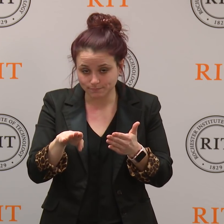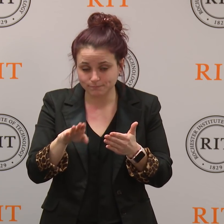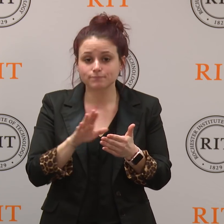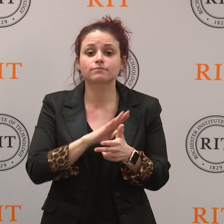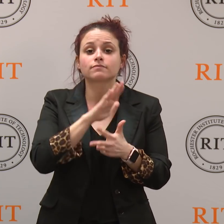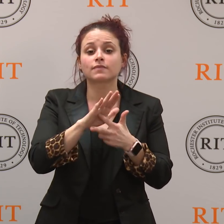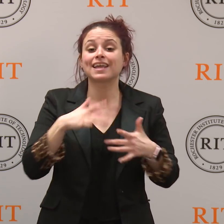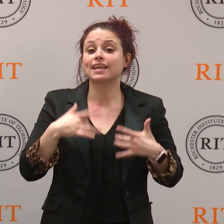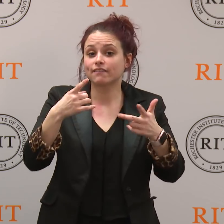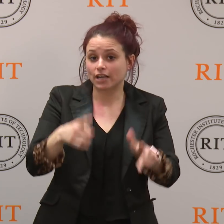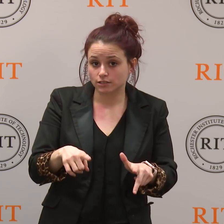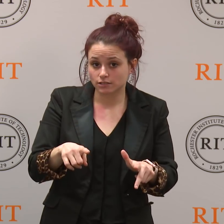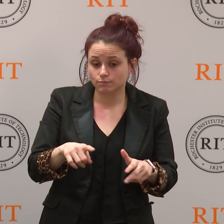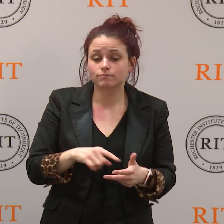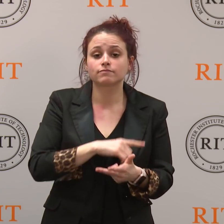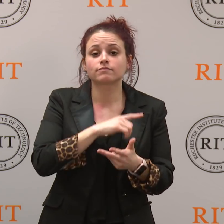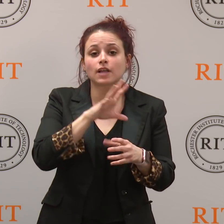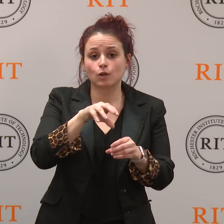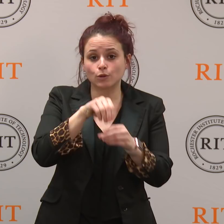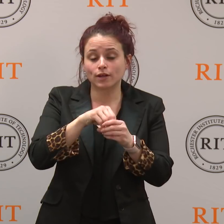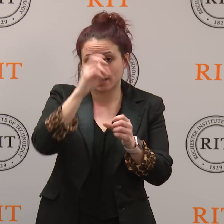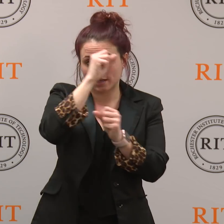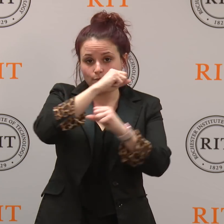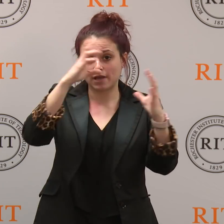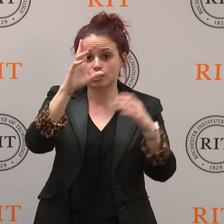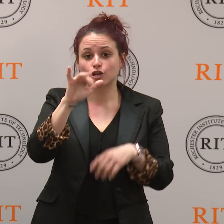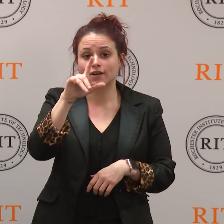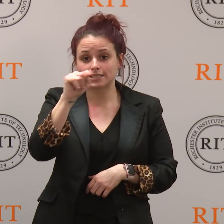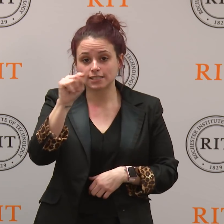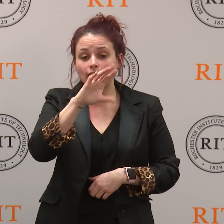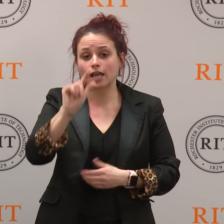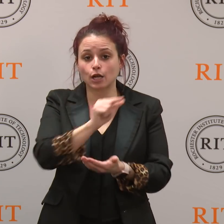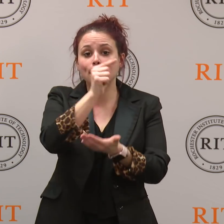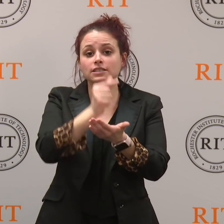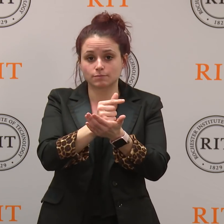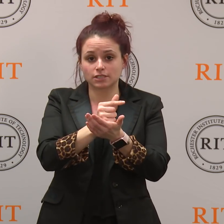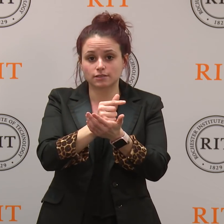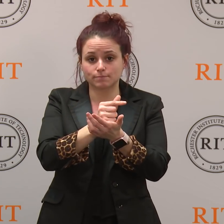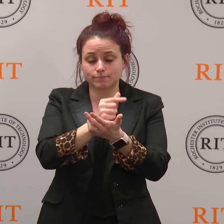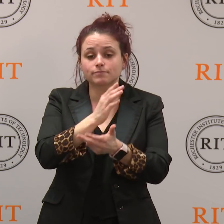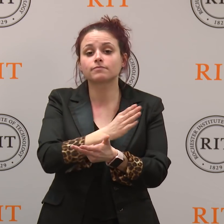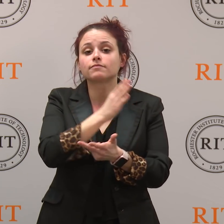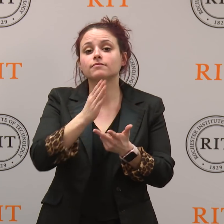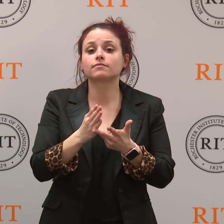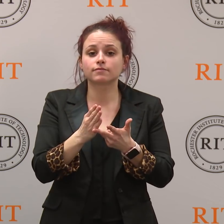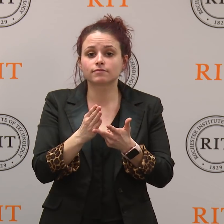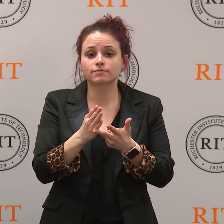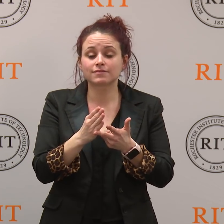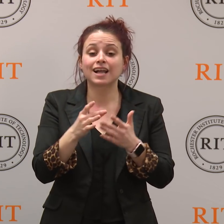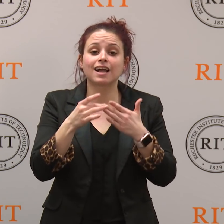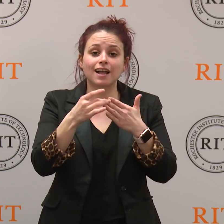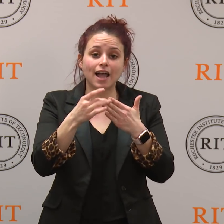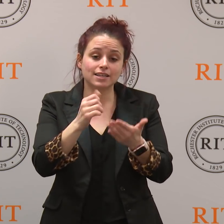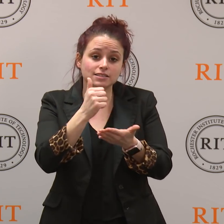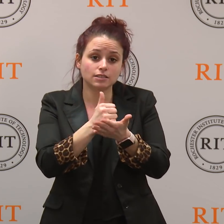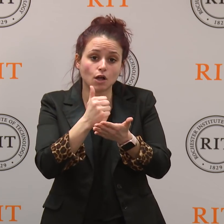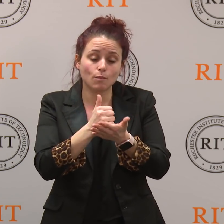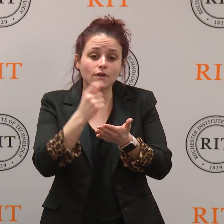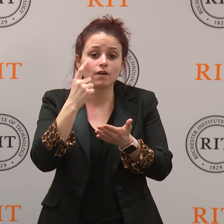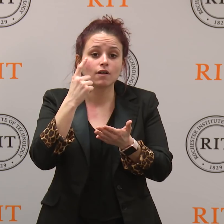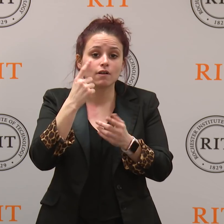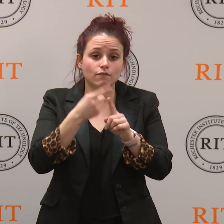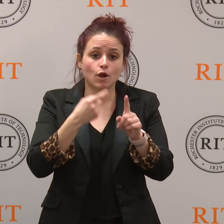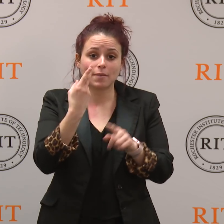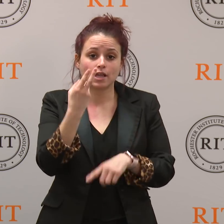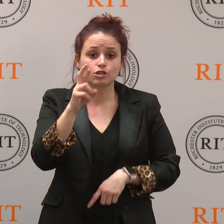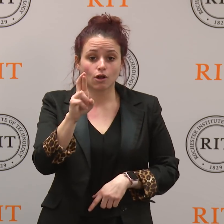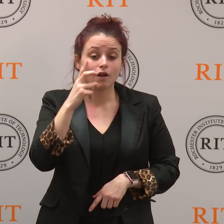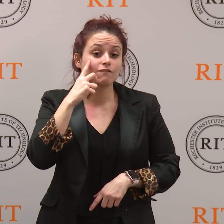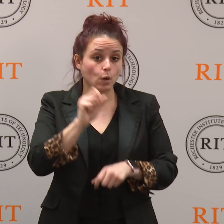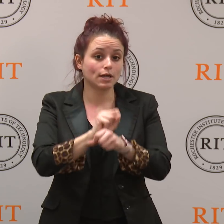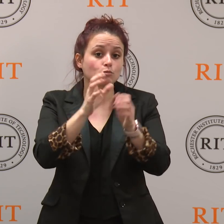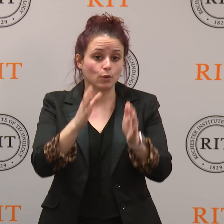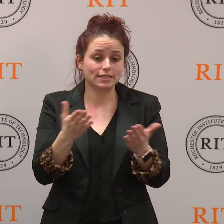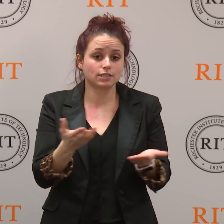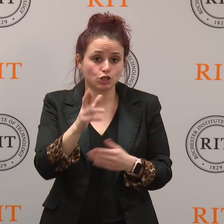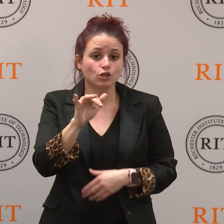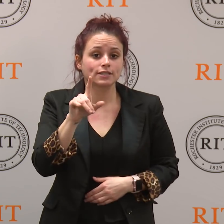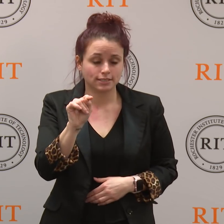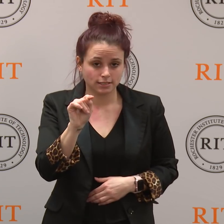Events, including Imagine RIT and Commencement. Guidance from Human Resources for employees.